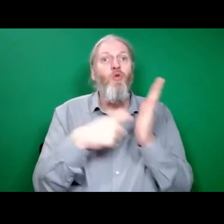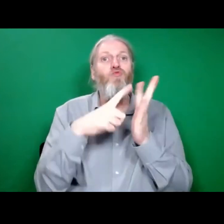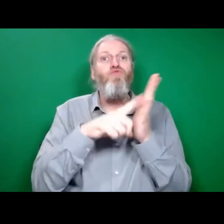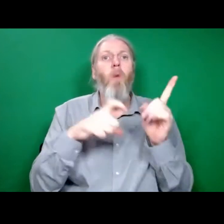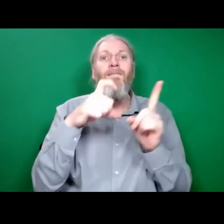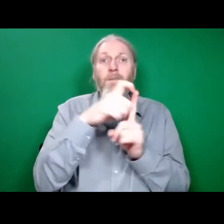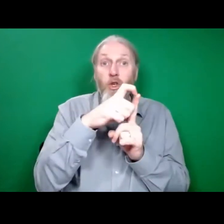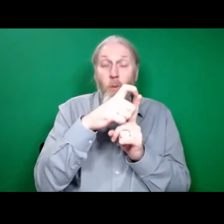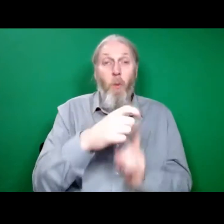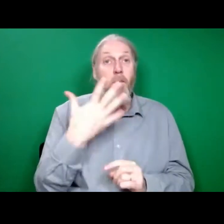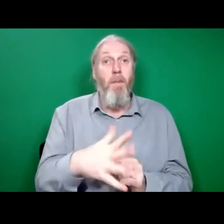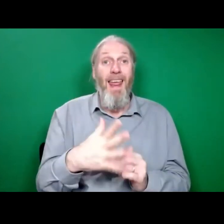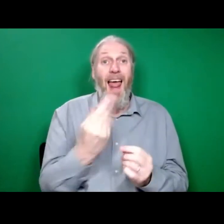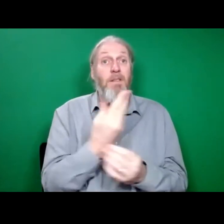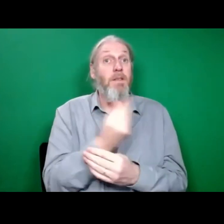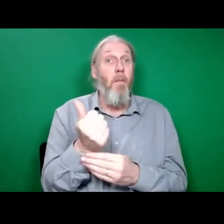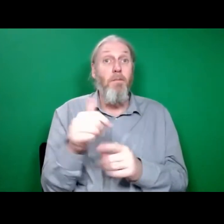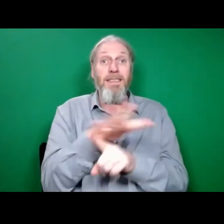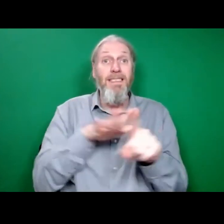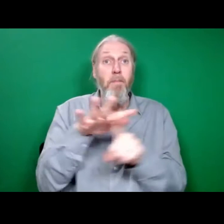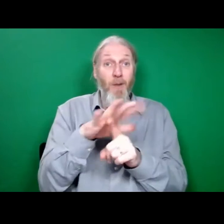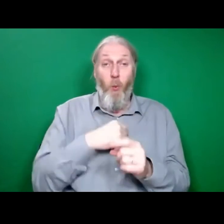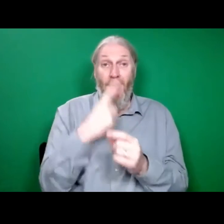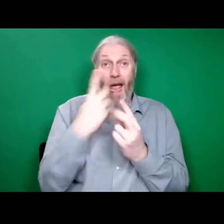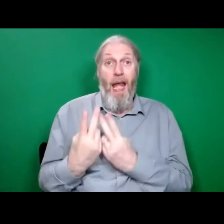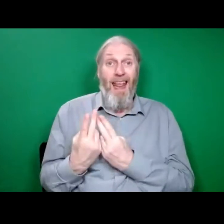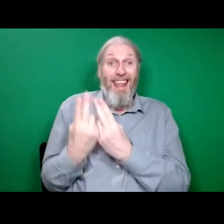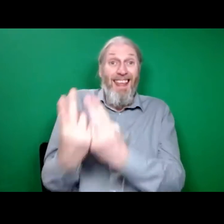authority, but all of our community contacts to get that invitation to that conversation.